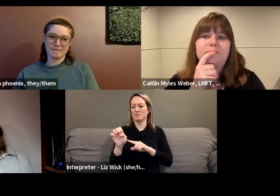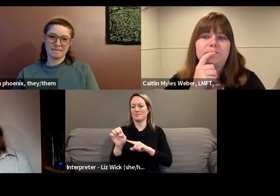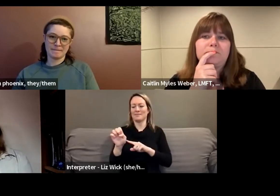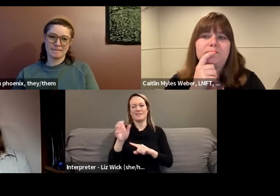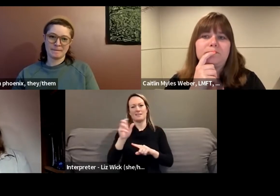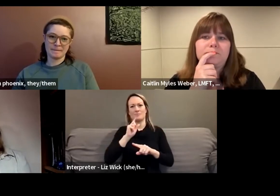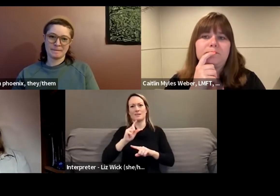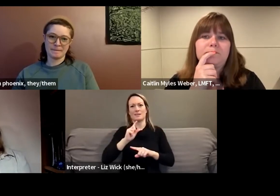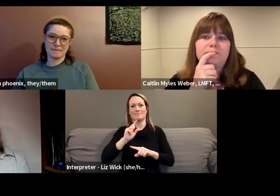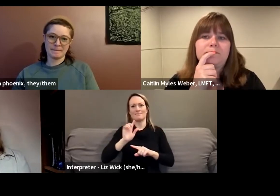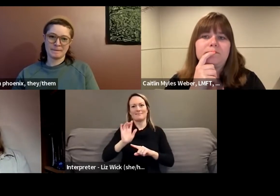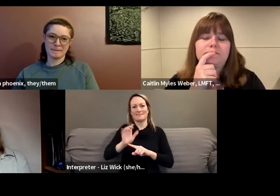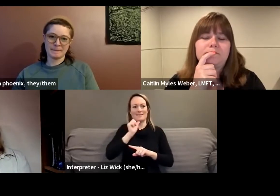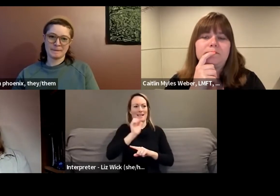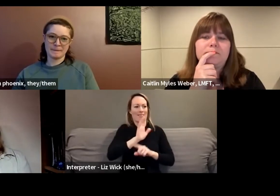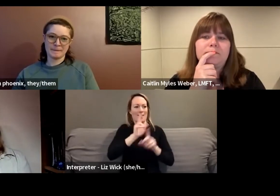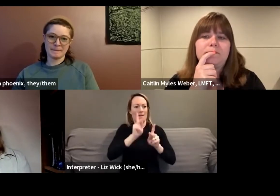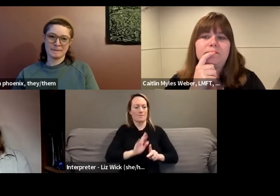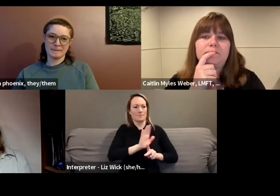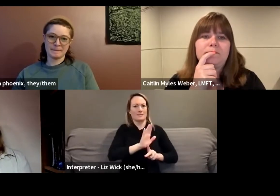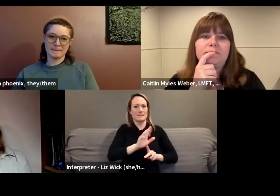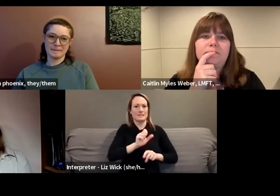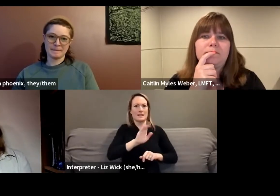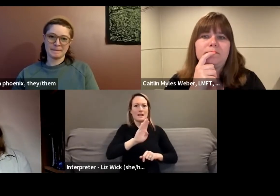How do you deal with that coming into your office?